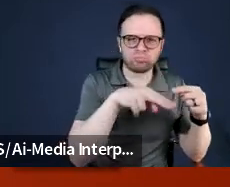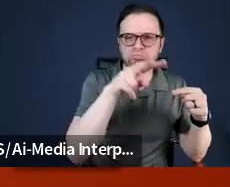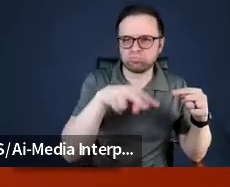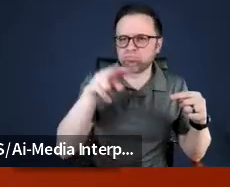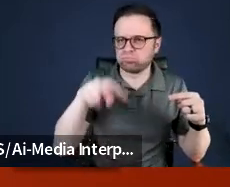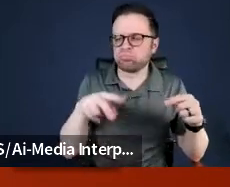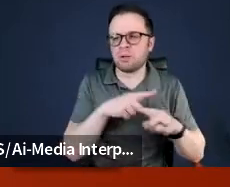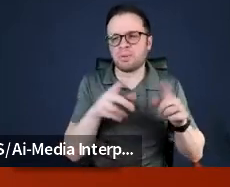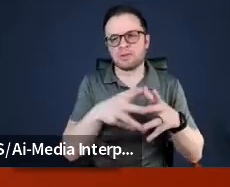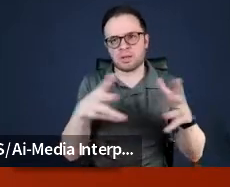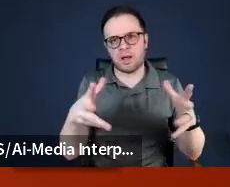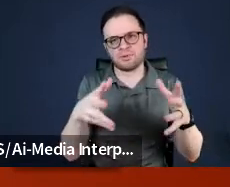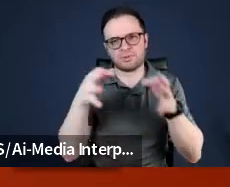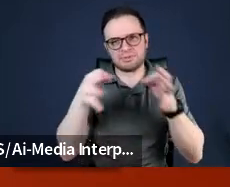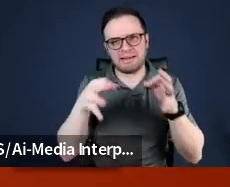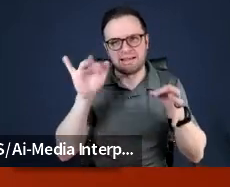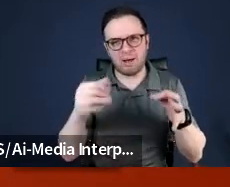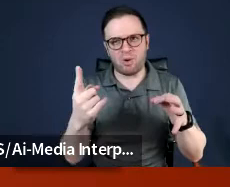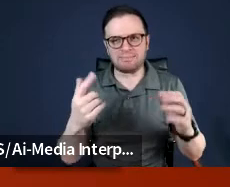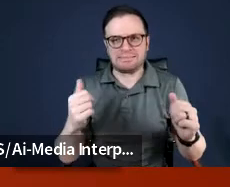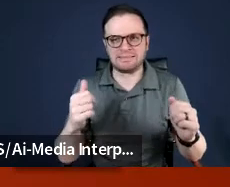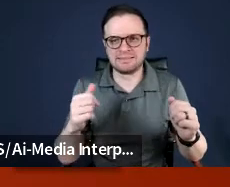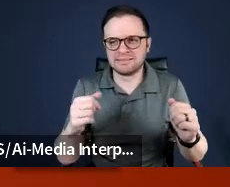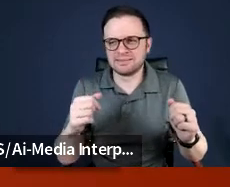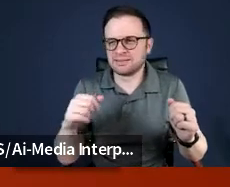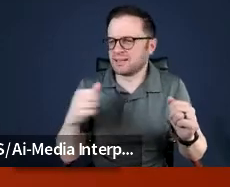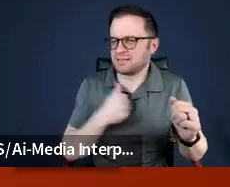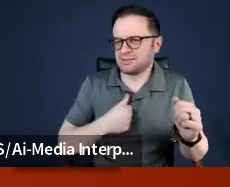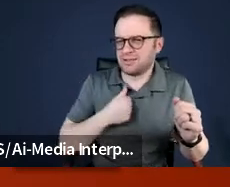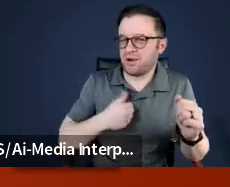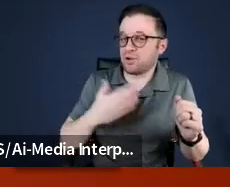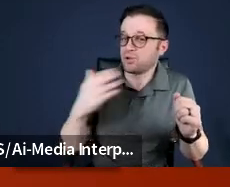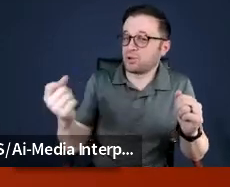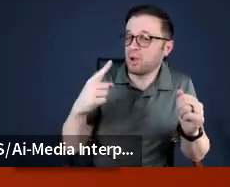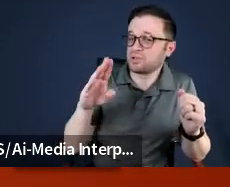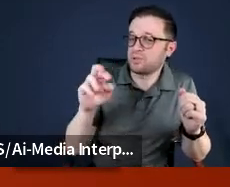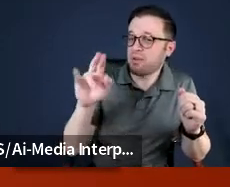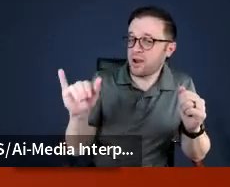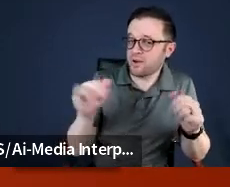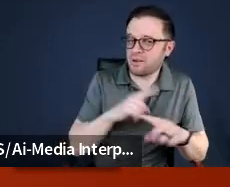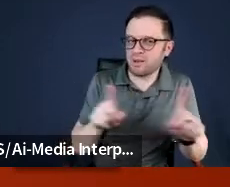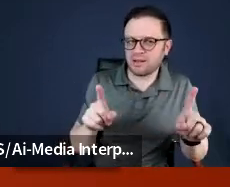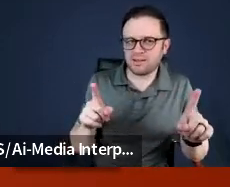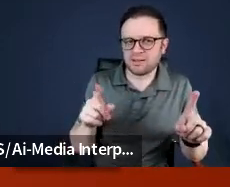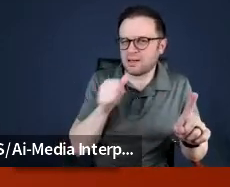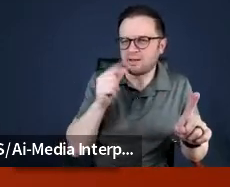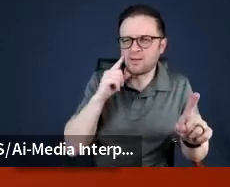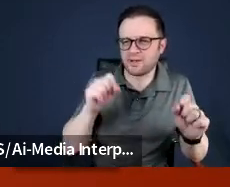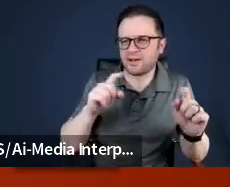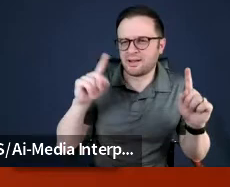is added, Matt, can you think of anything else off of the top of your head? MATT HACKETT: Those are the big things,